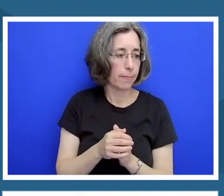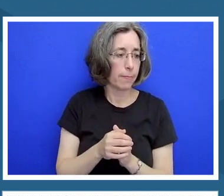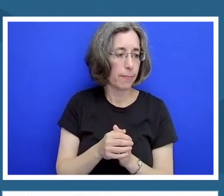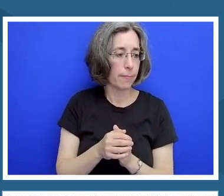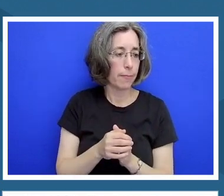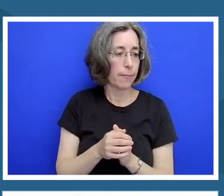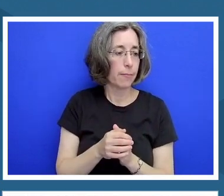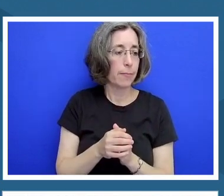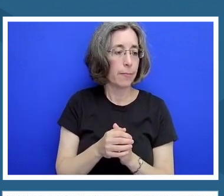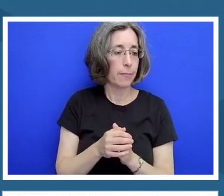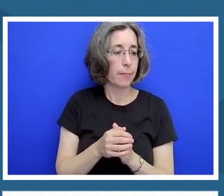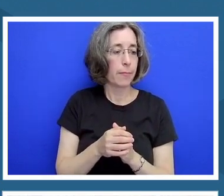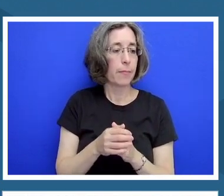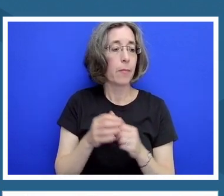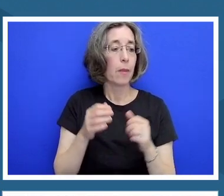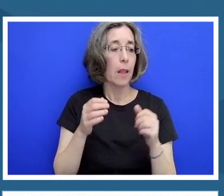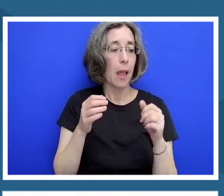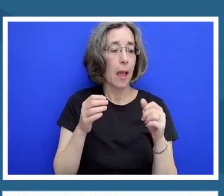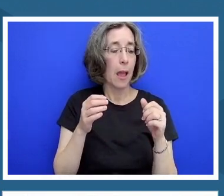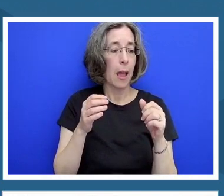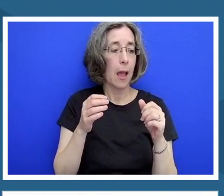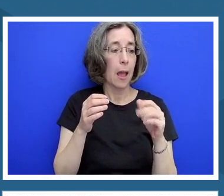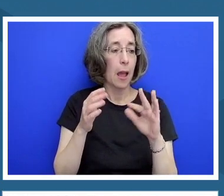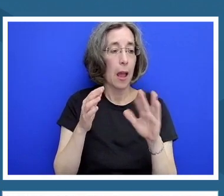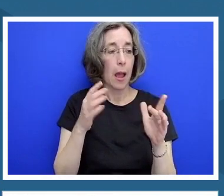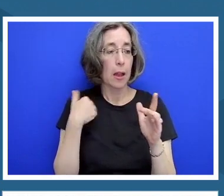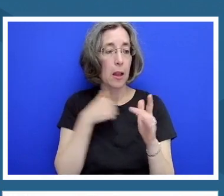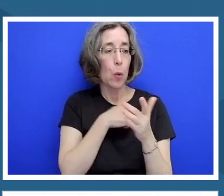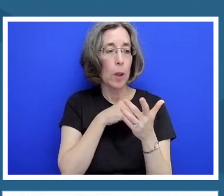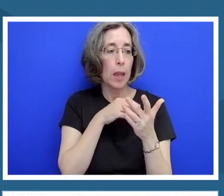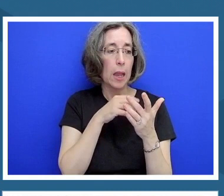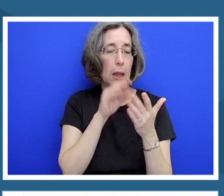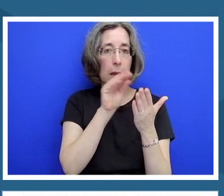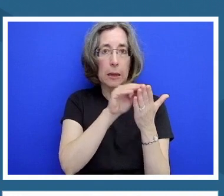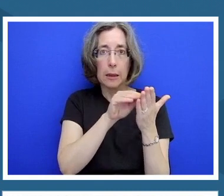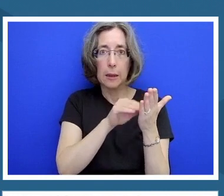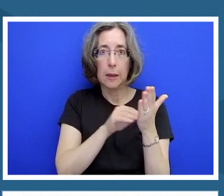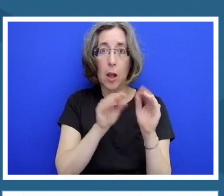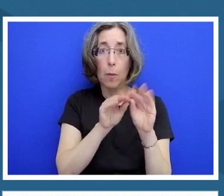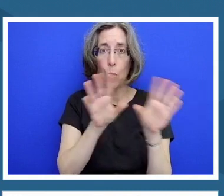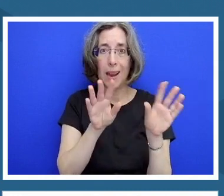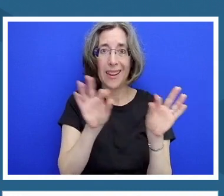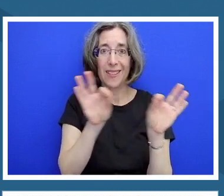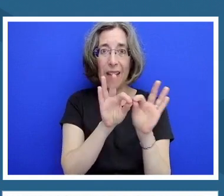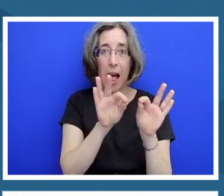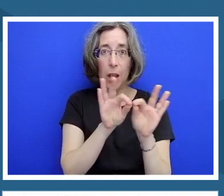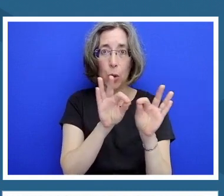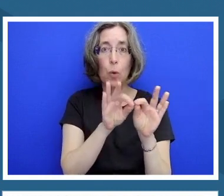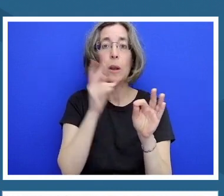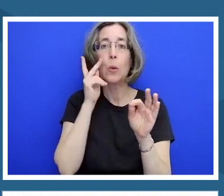we calculate and record the brightness